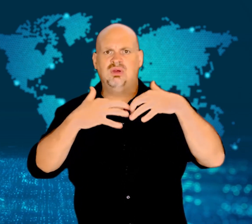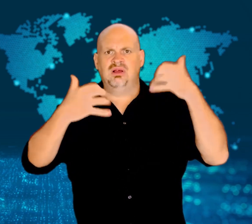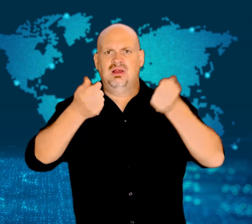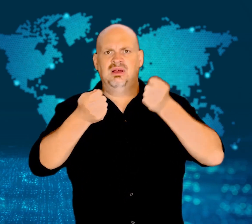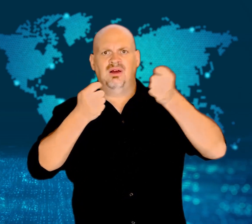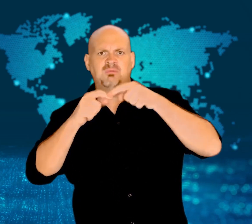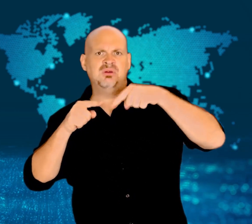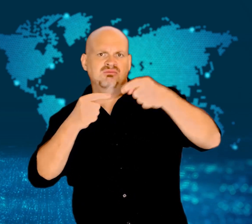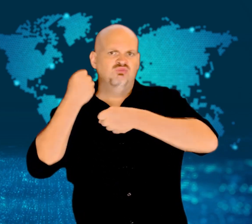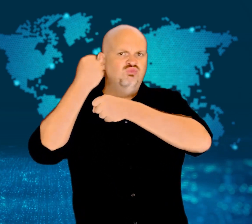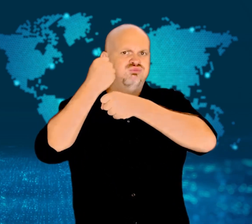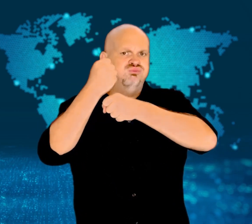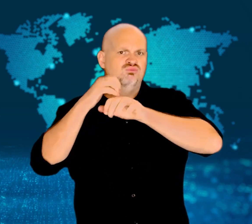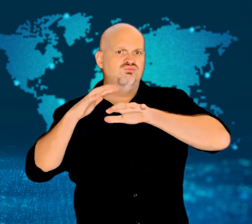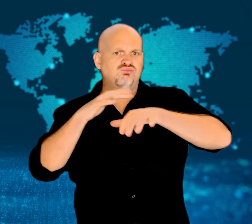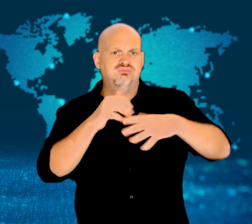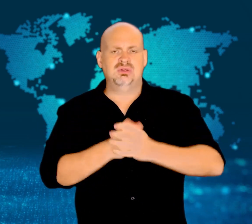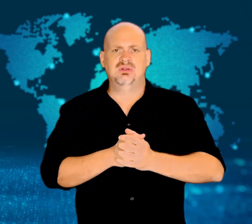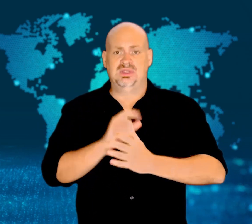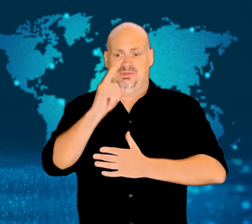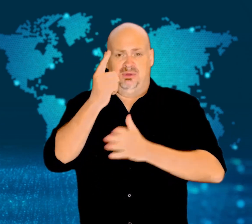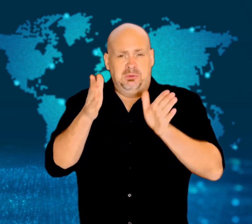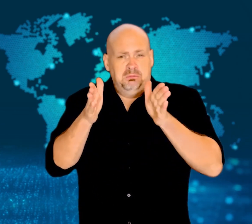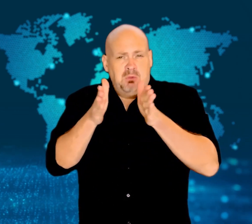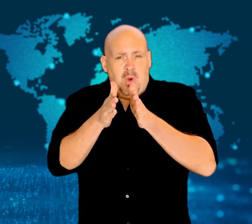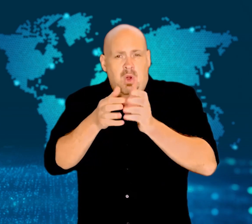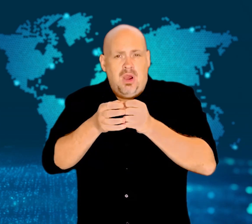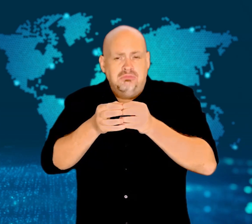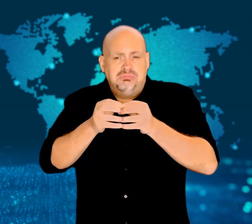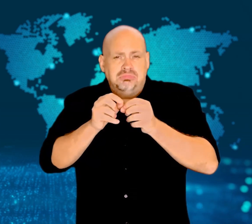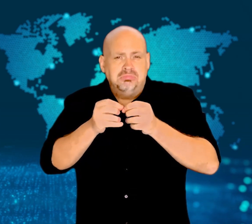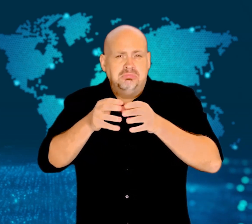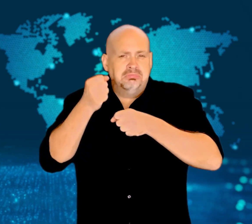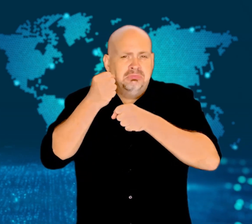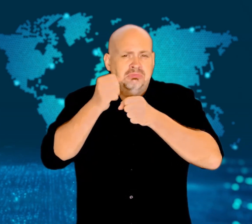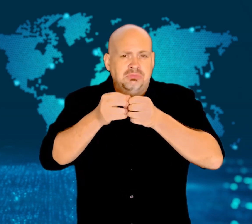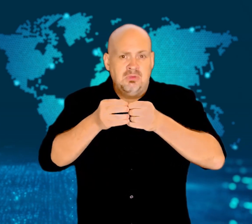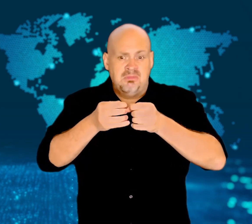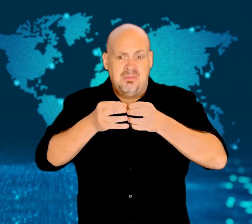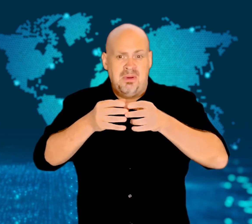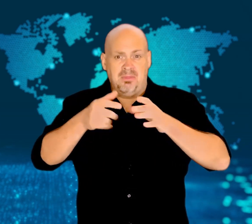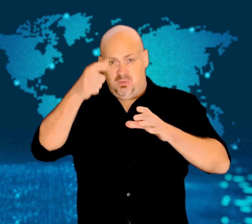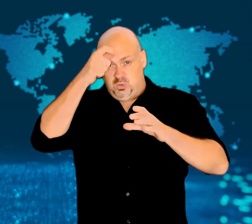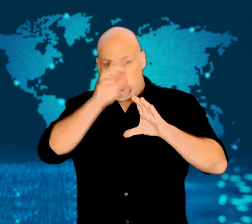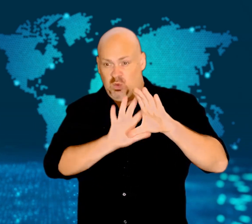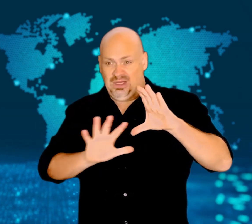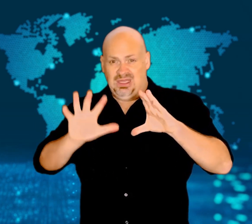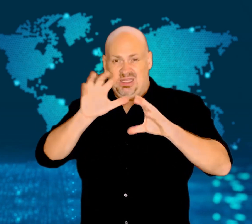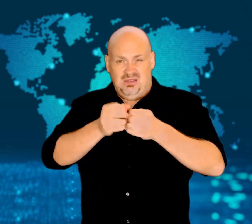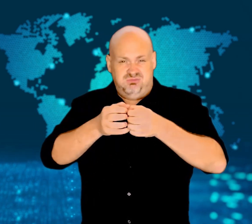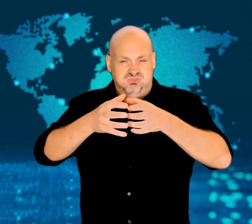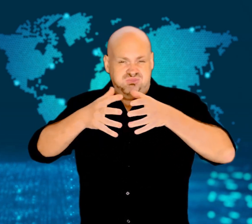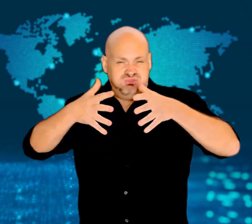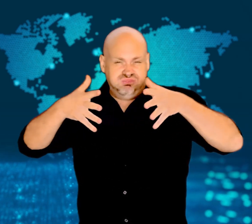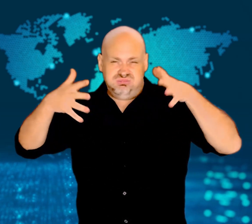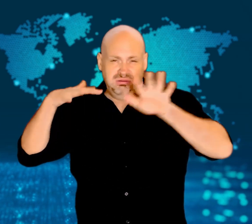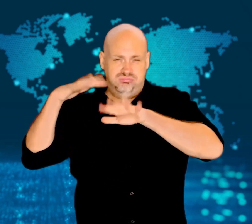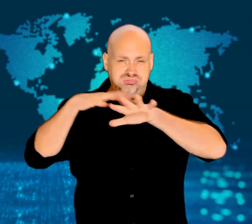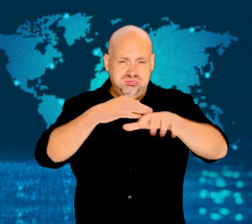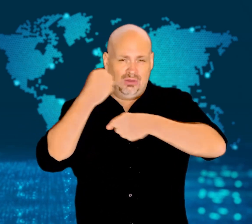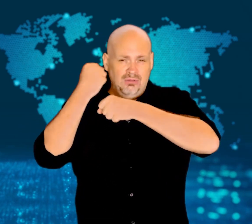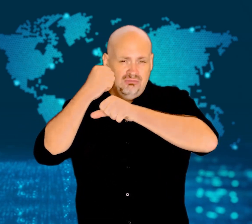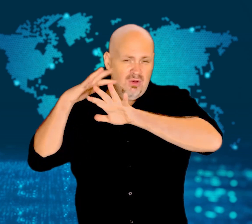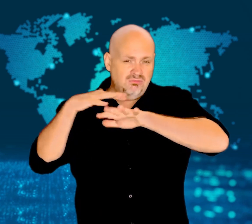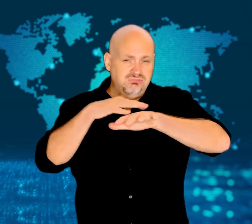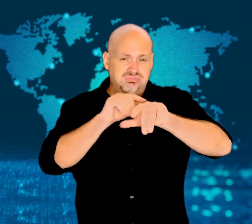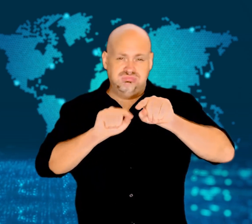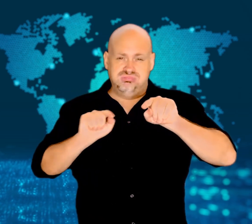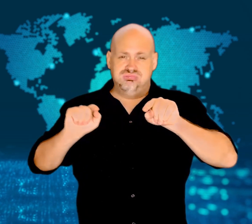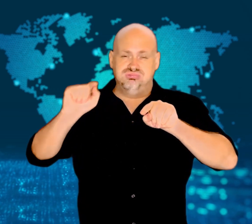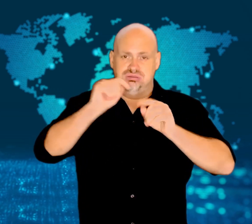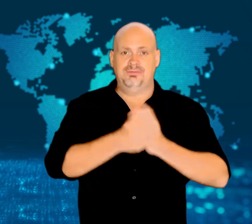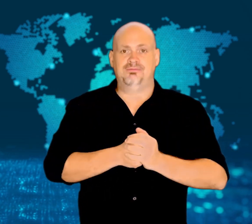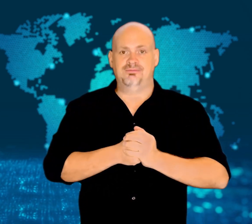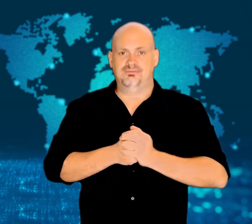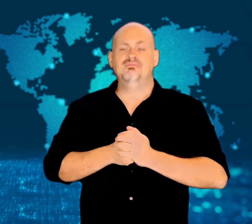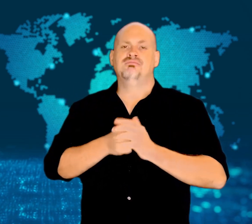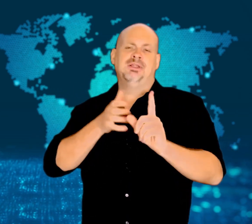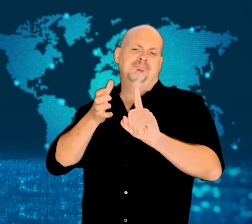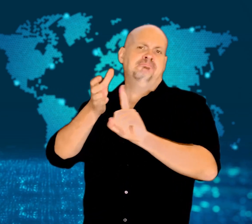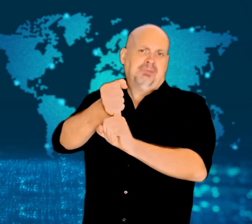What began as a small protest became large rallies across Turkey.